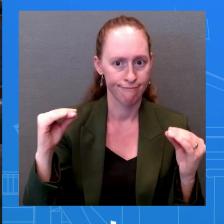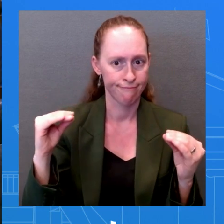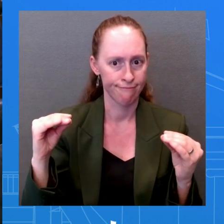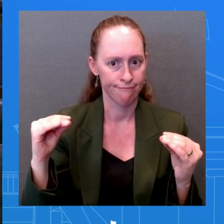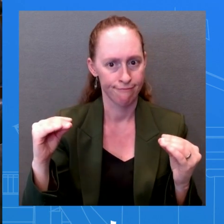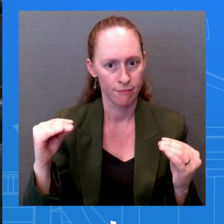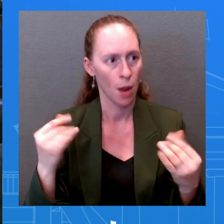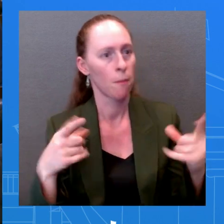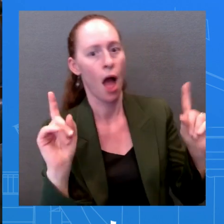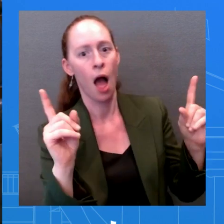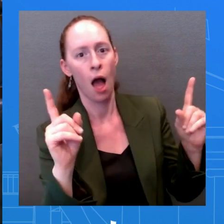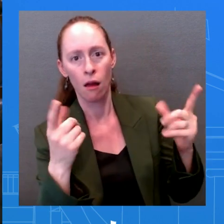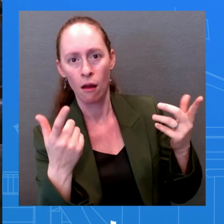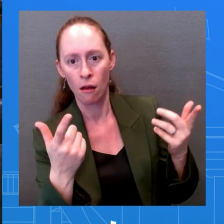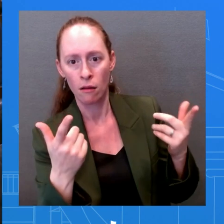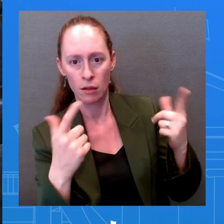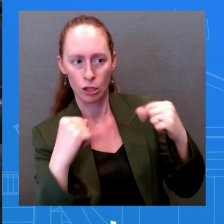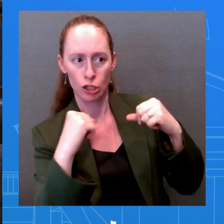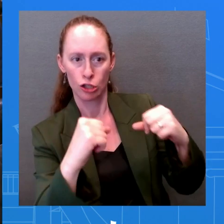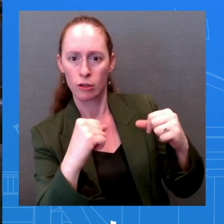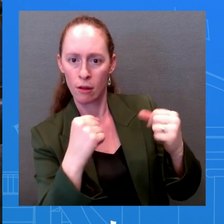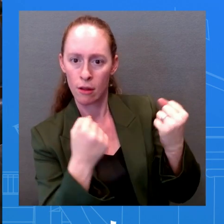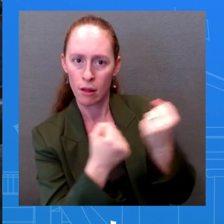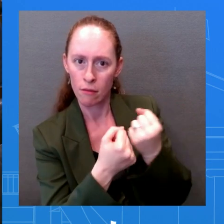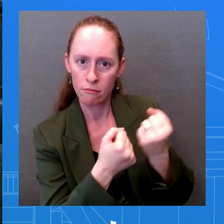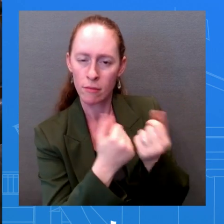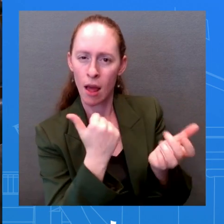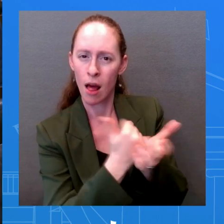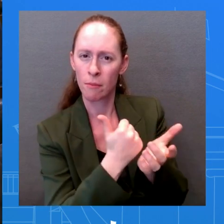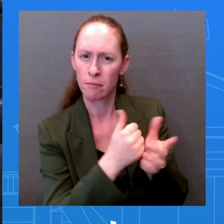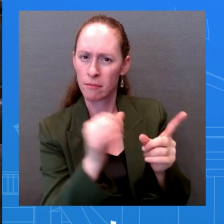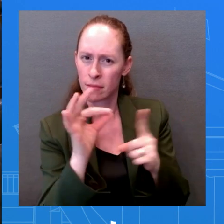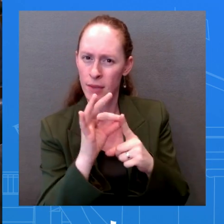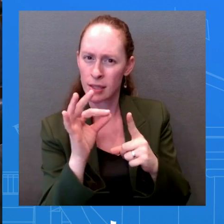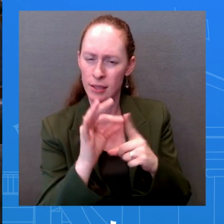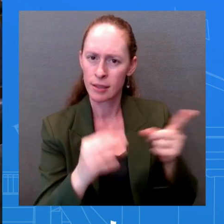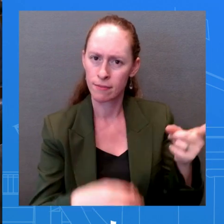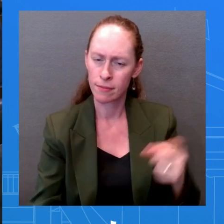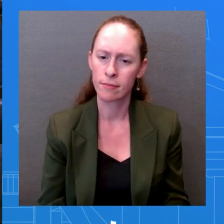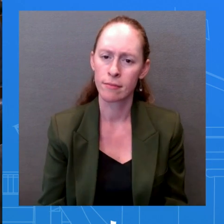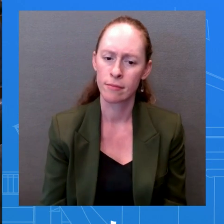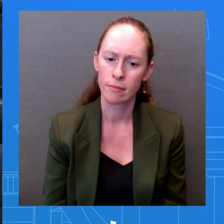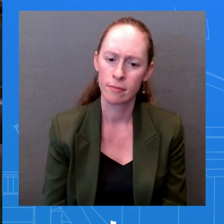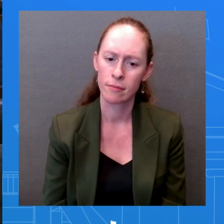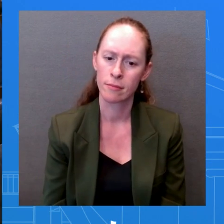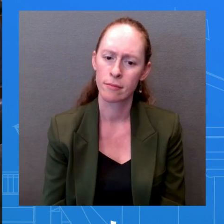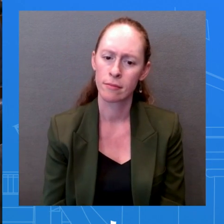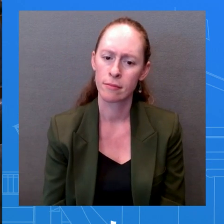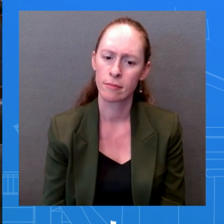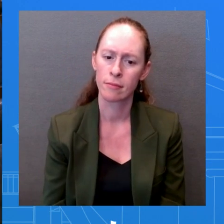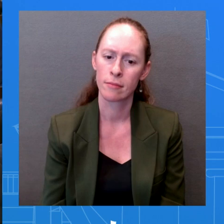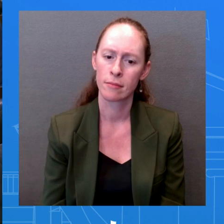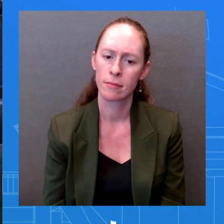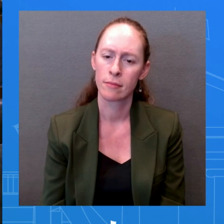by then-President Trump. After that, U.S. has not given any security assistance to Pakistan. Ms. Jean-Pierre: Okay. The Press: This is for the first time after that.